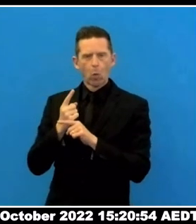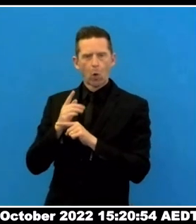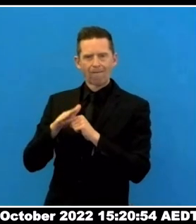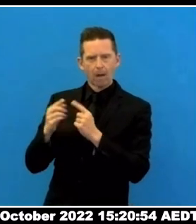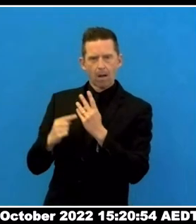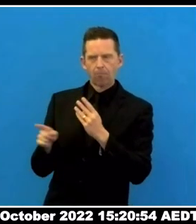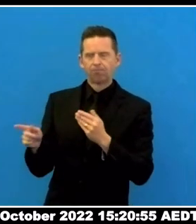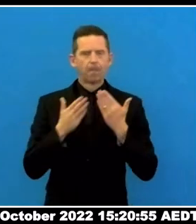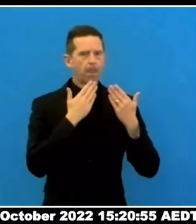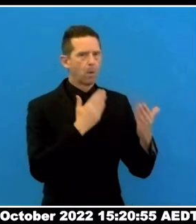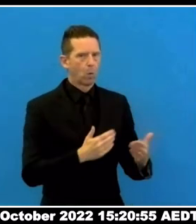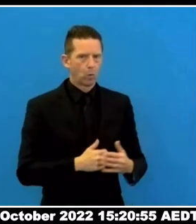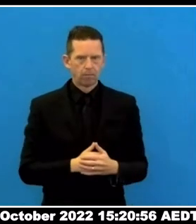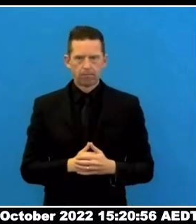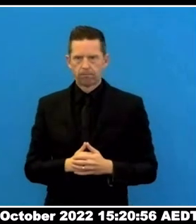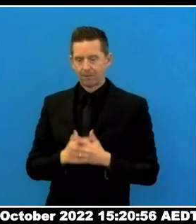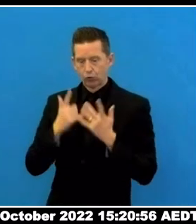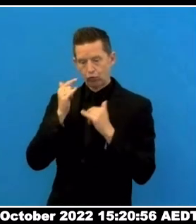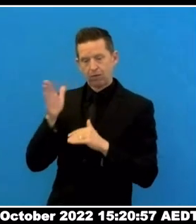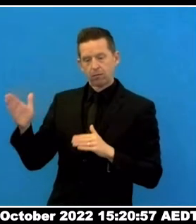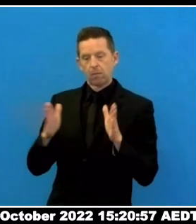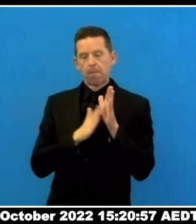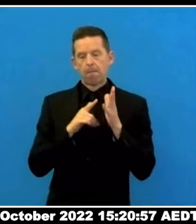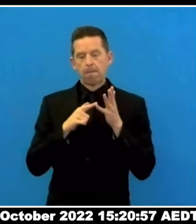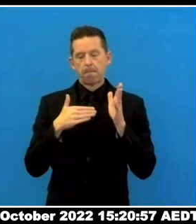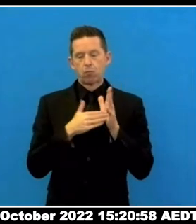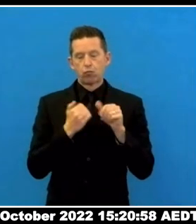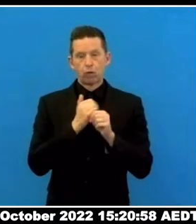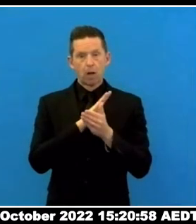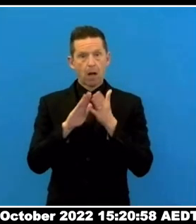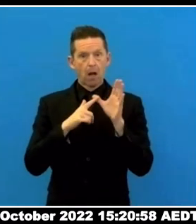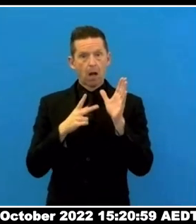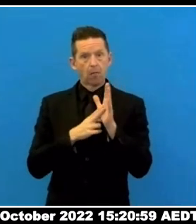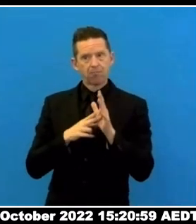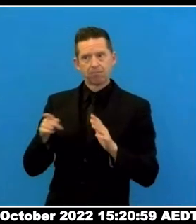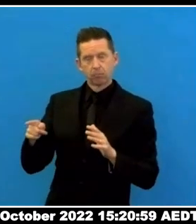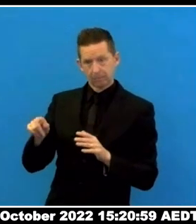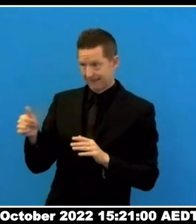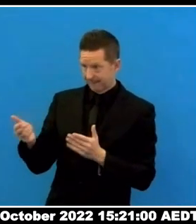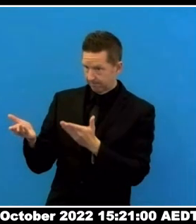Thank you. I'm just checking. Muzhgan, would you like to be the next person?